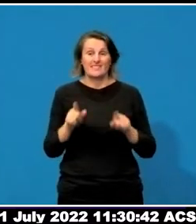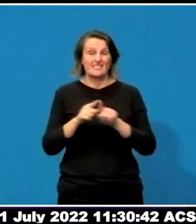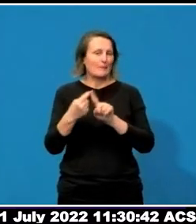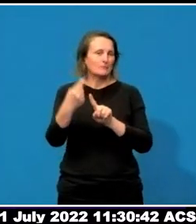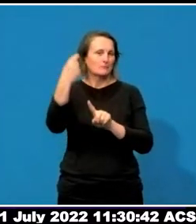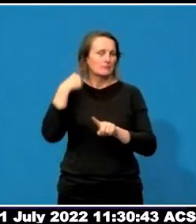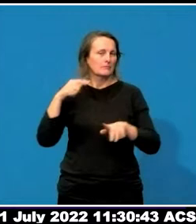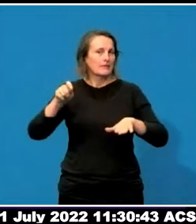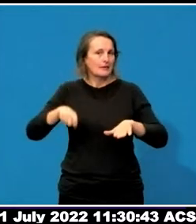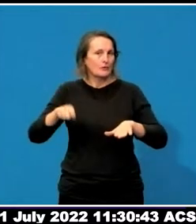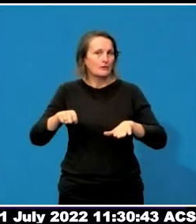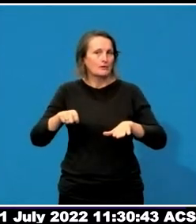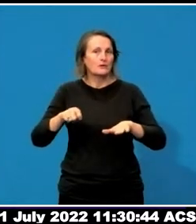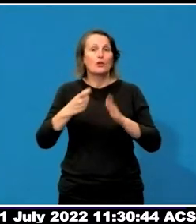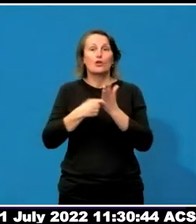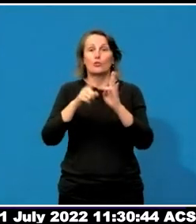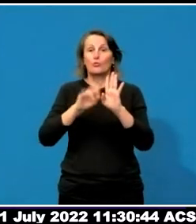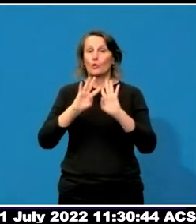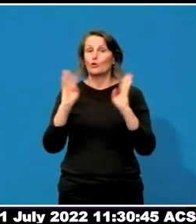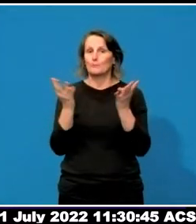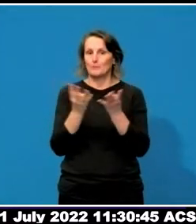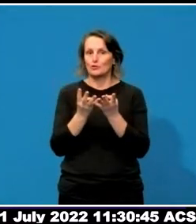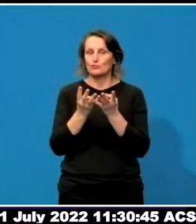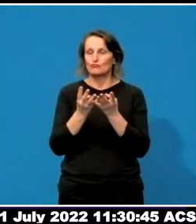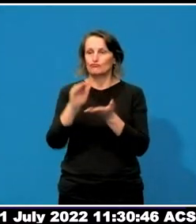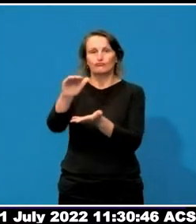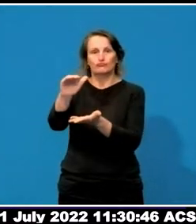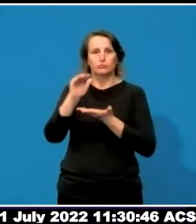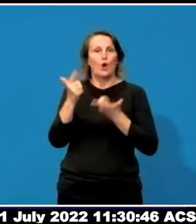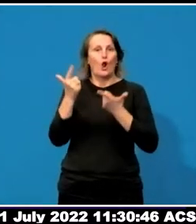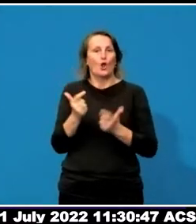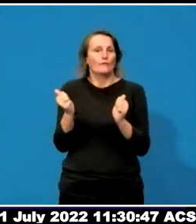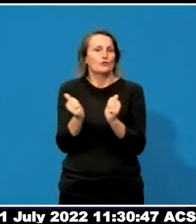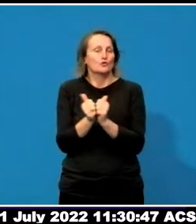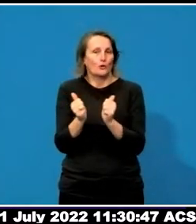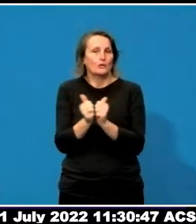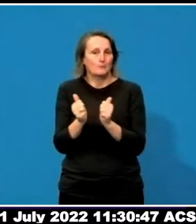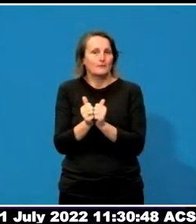Commission has received extensive documentary records in the course of preparing for this public hearing.